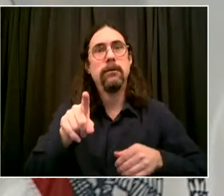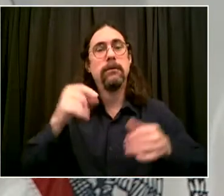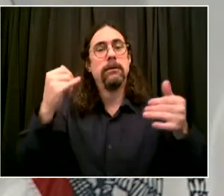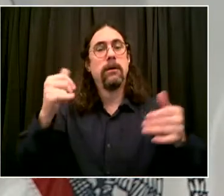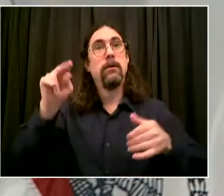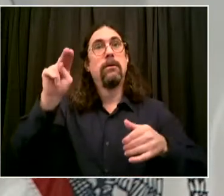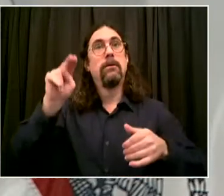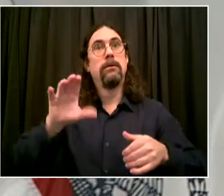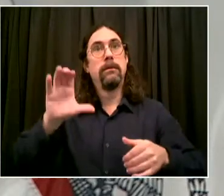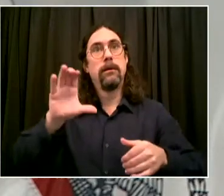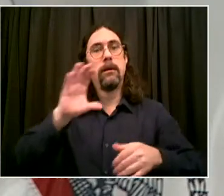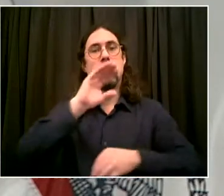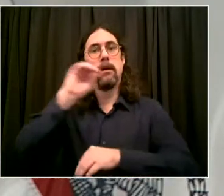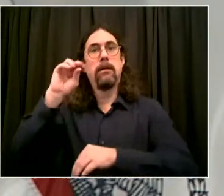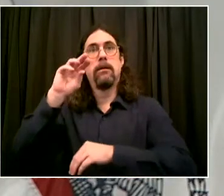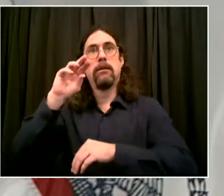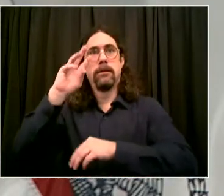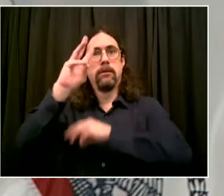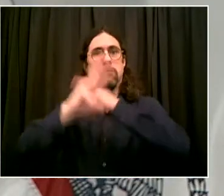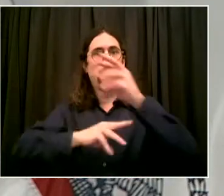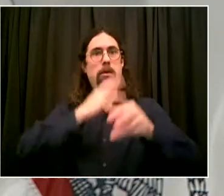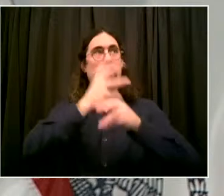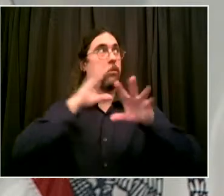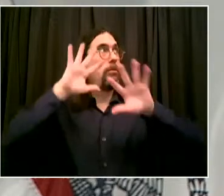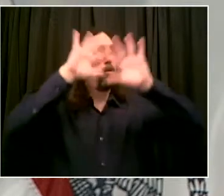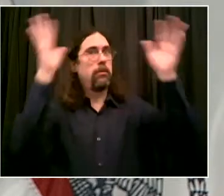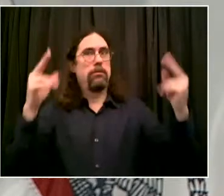CAREFULLY BEEN MONITORING THE SITUATION BOTH HERRE IN NEW YORK CITY AS WELL AS